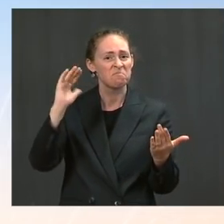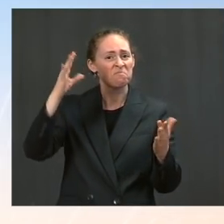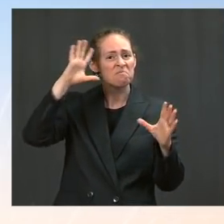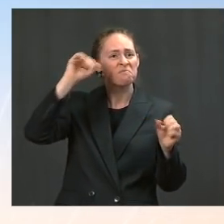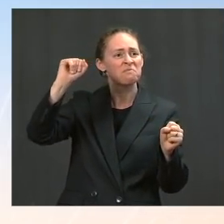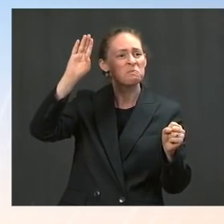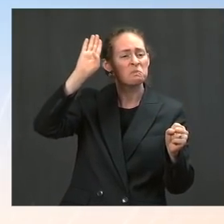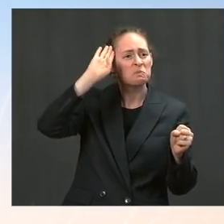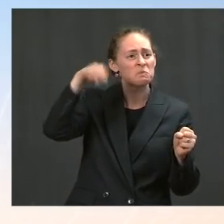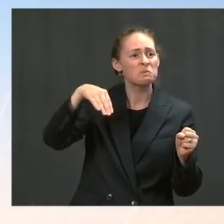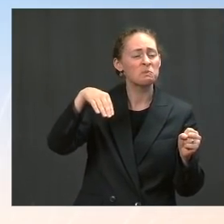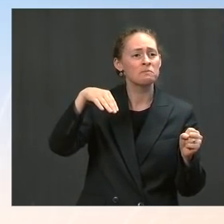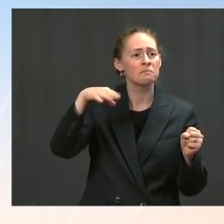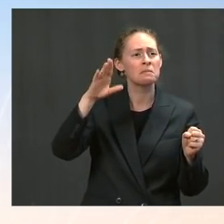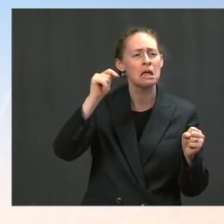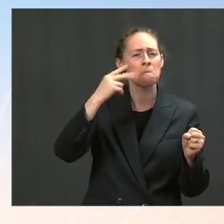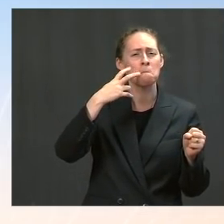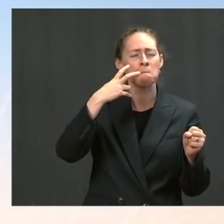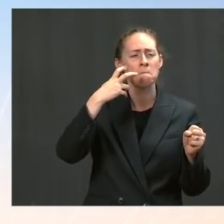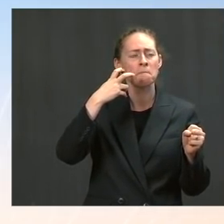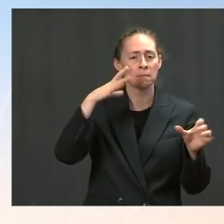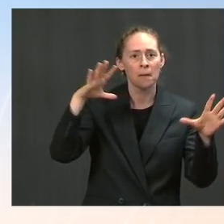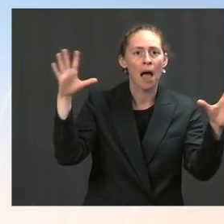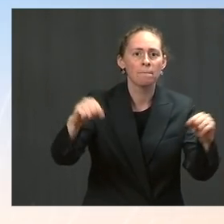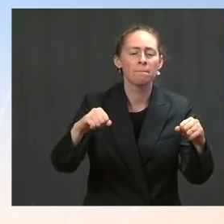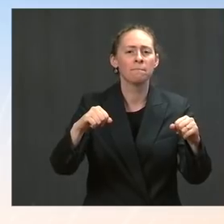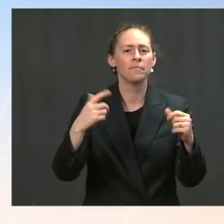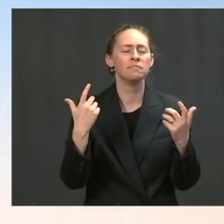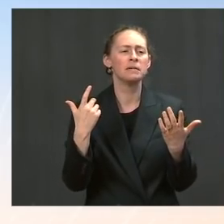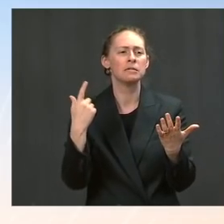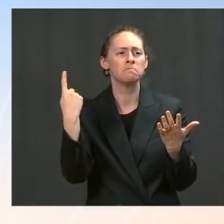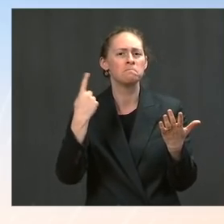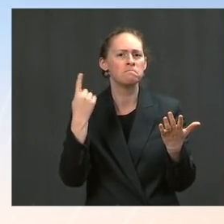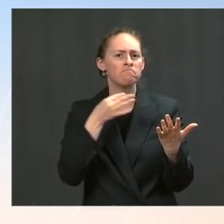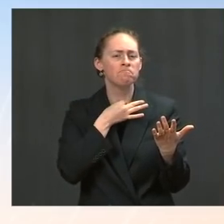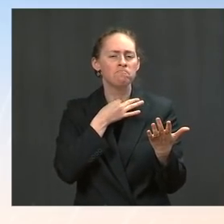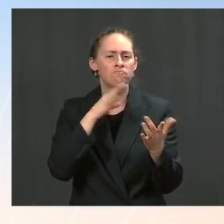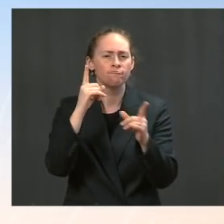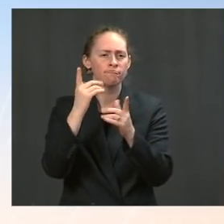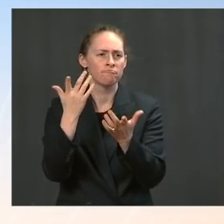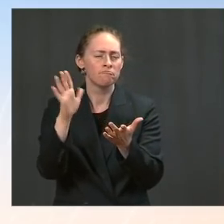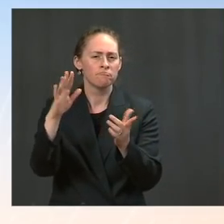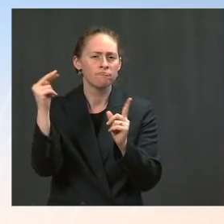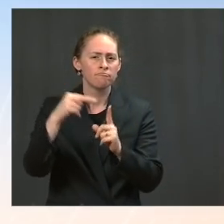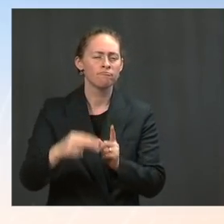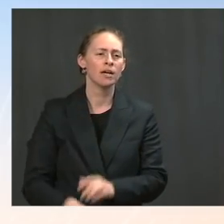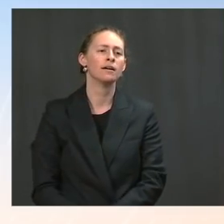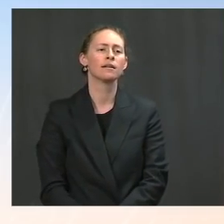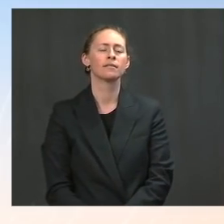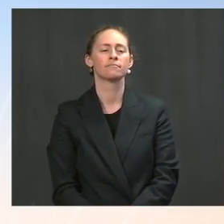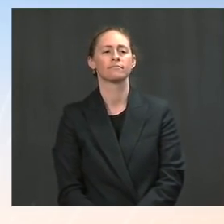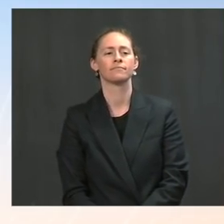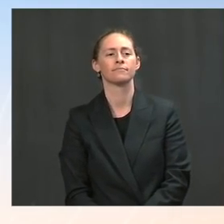that the Afghan government can maintain control of the region? Ms. Psaki: I think that what the President was conveying is that it is not inevitable.